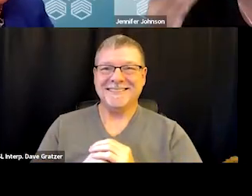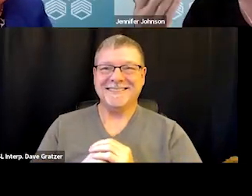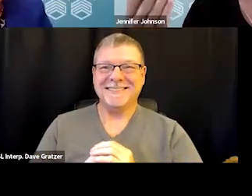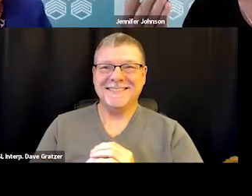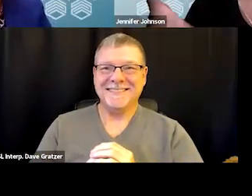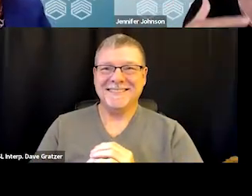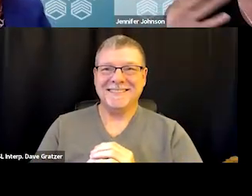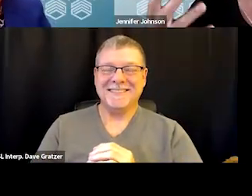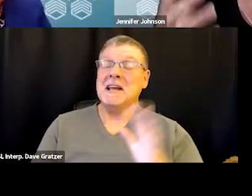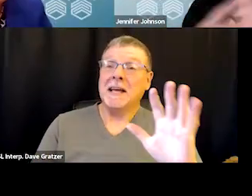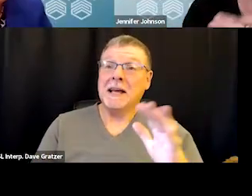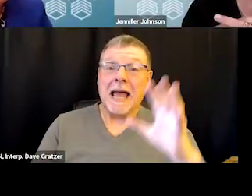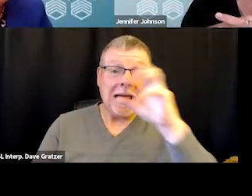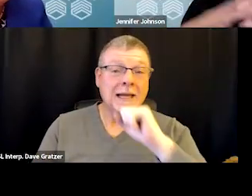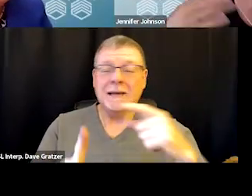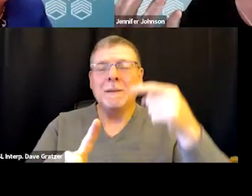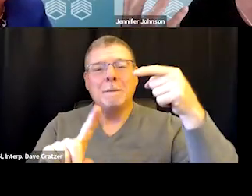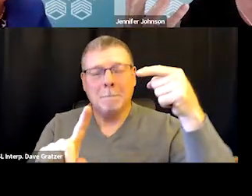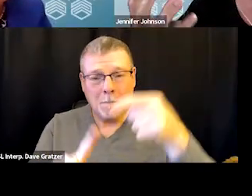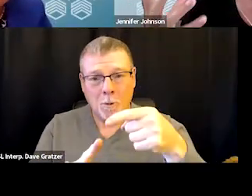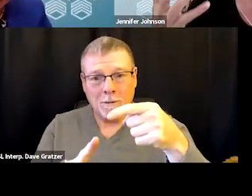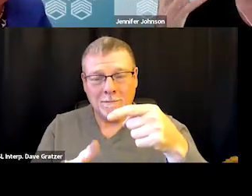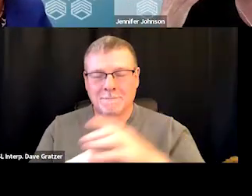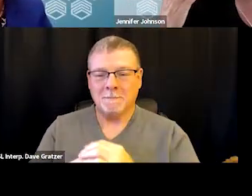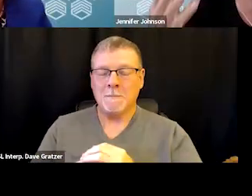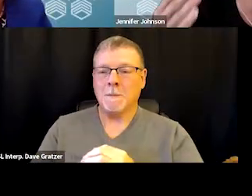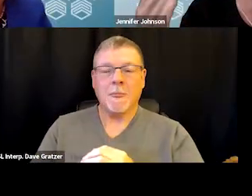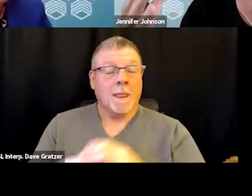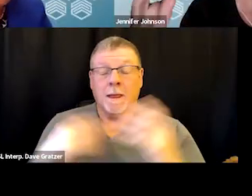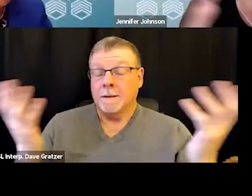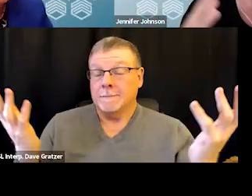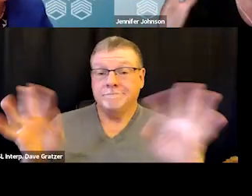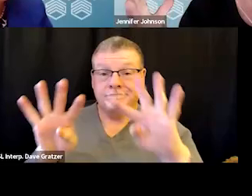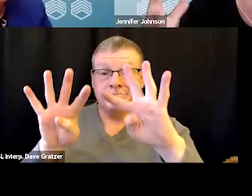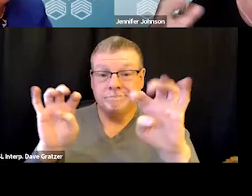So- I guess it just, it goes to the point that I made earlier, which is we just don't know what's going on.